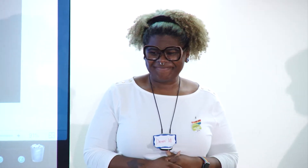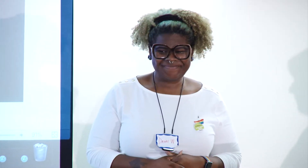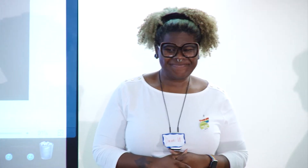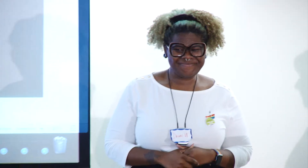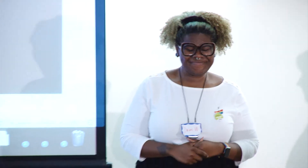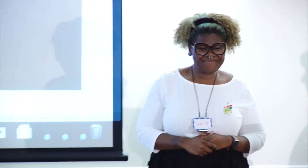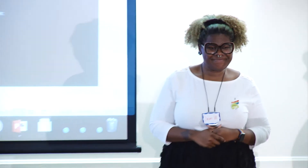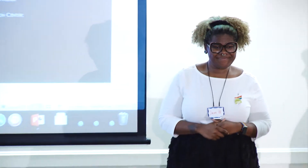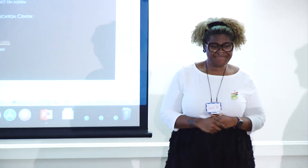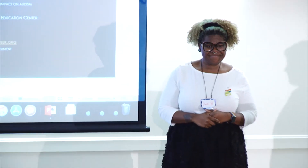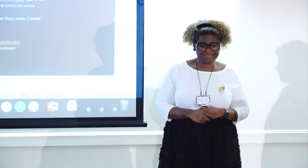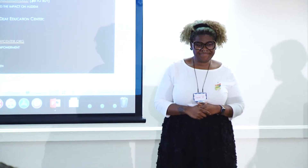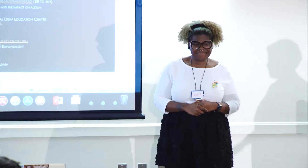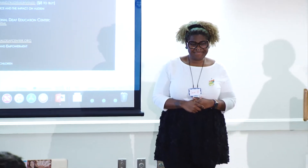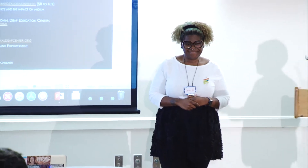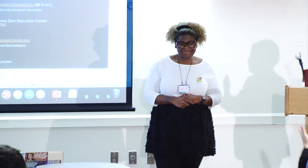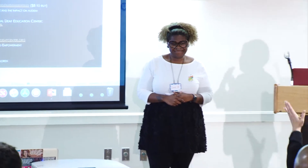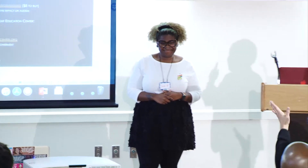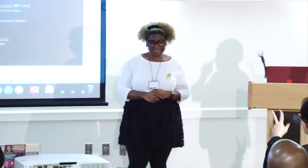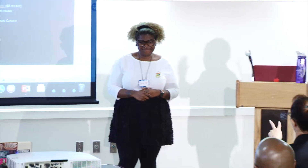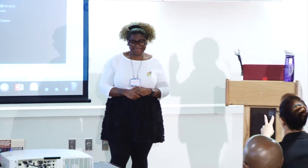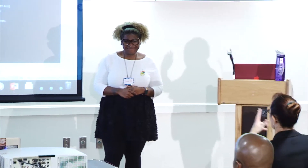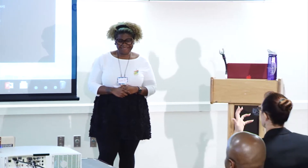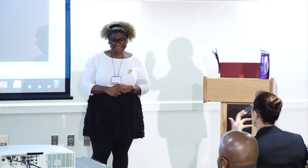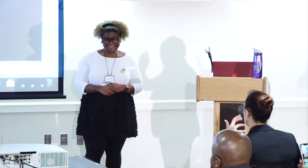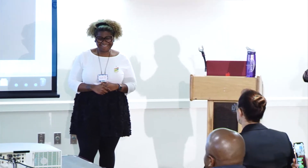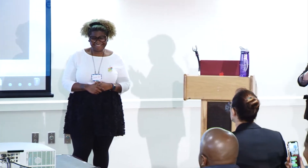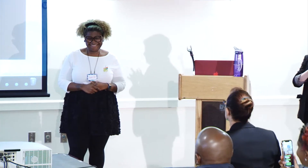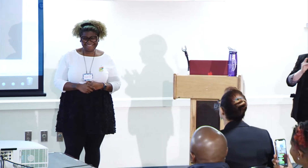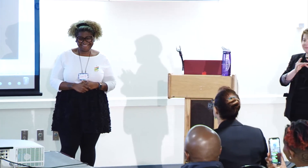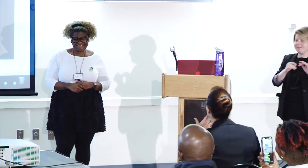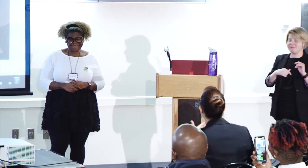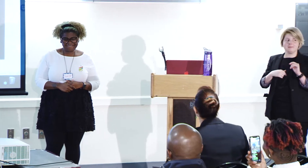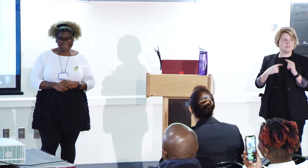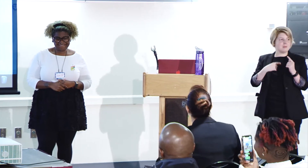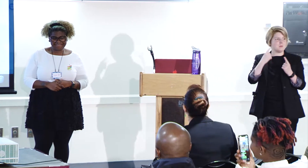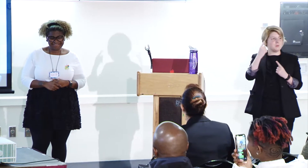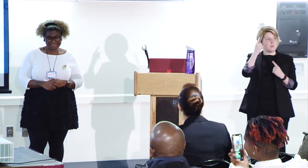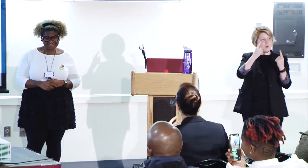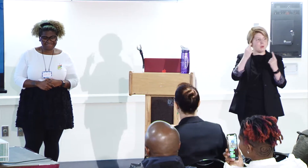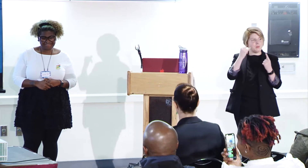Hi. Thank you so much for your presentation. I was wondering if you could speak a little bit